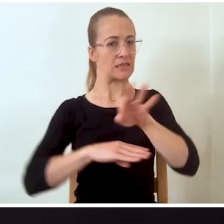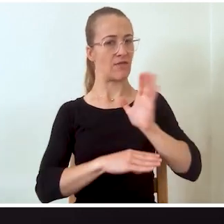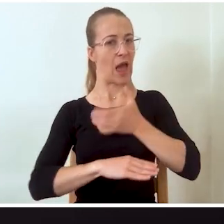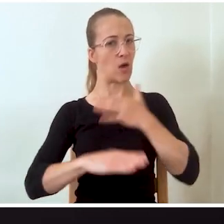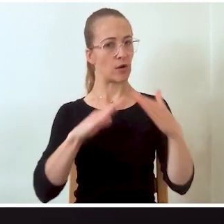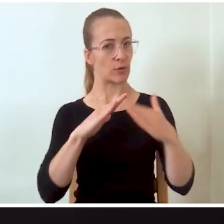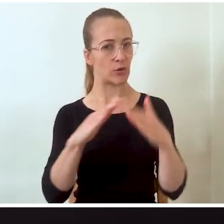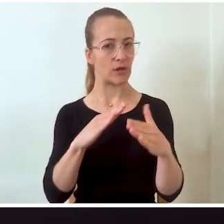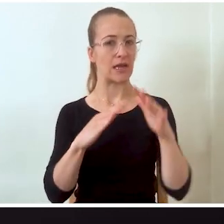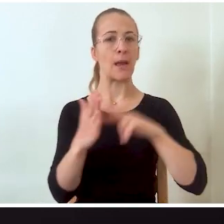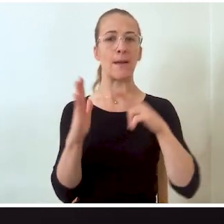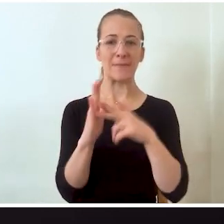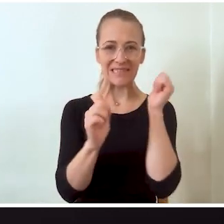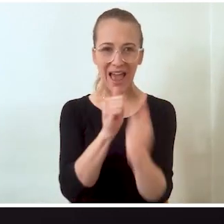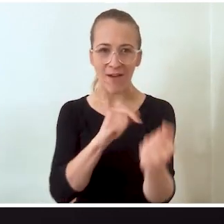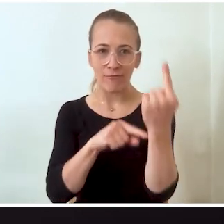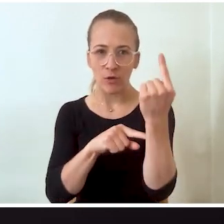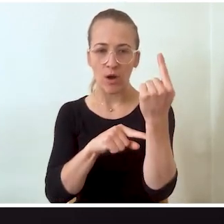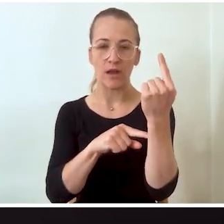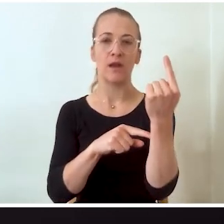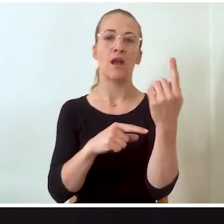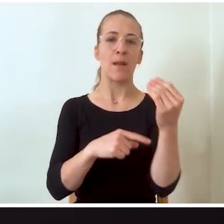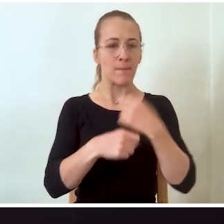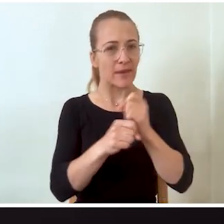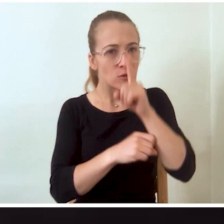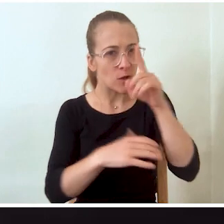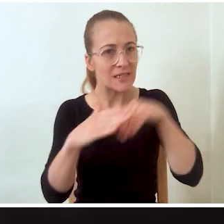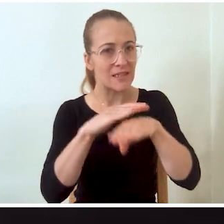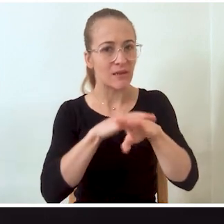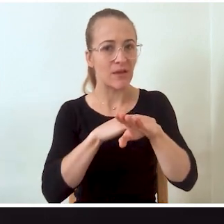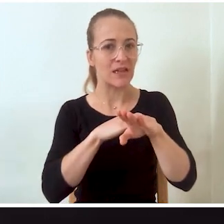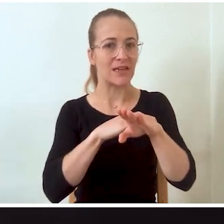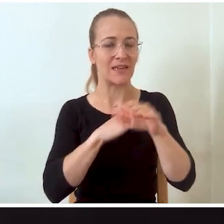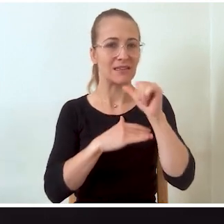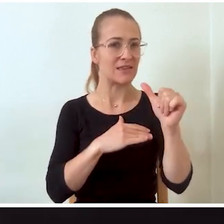and that means everybody," and ensuring that accessibility is not just part of what they do,